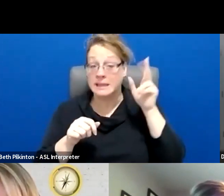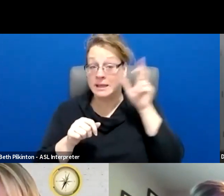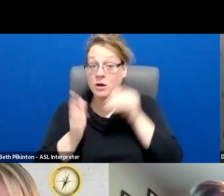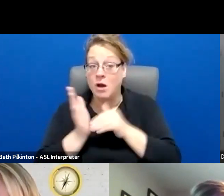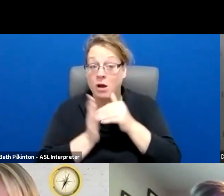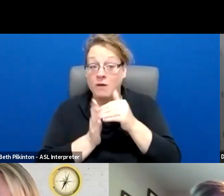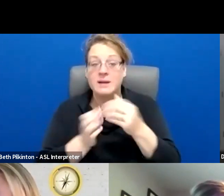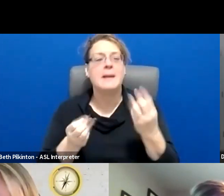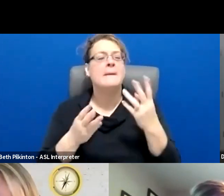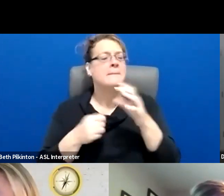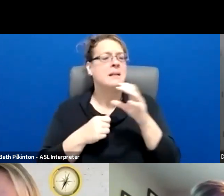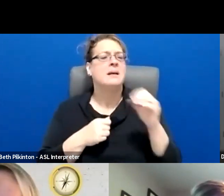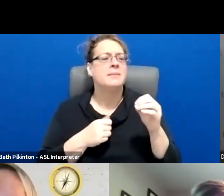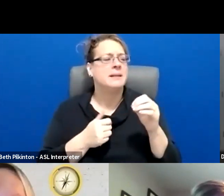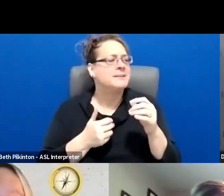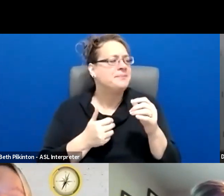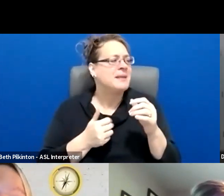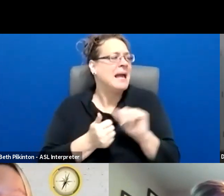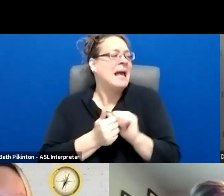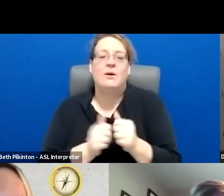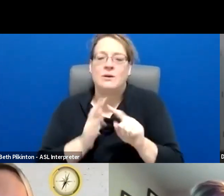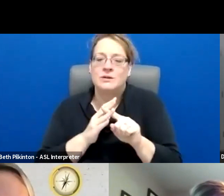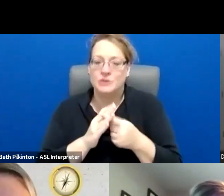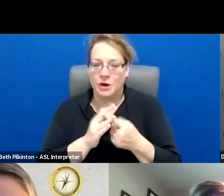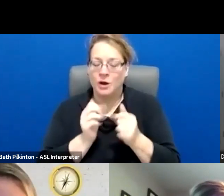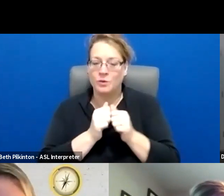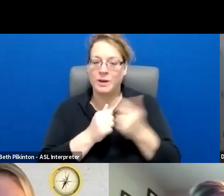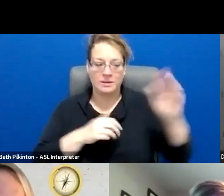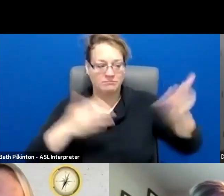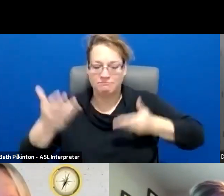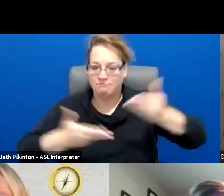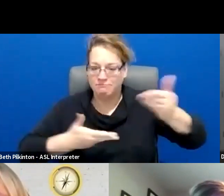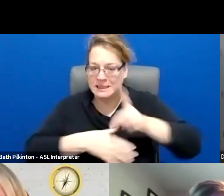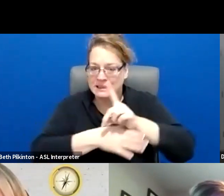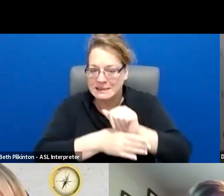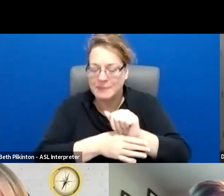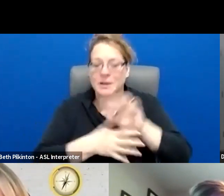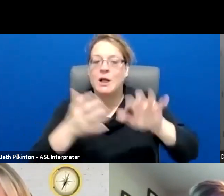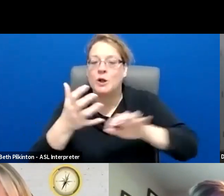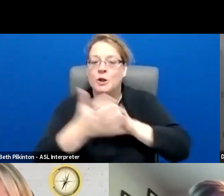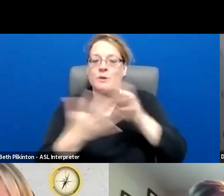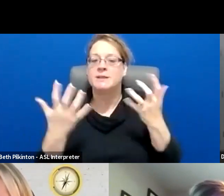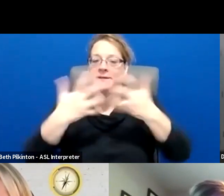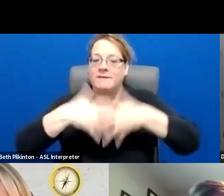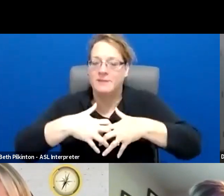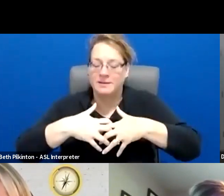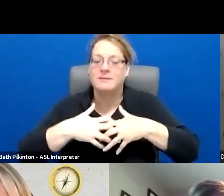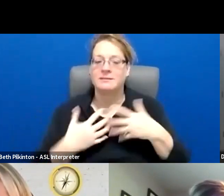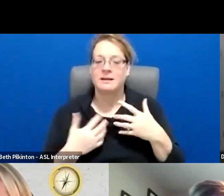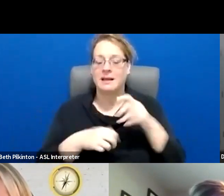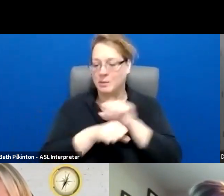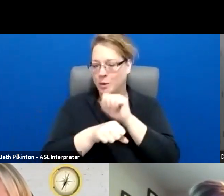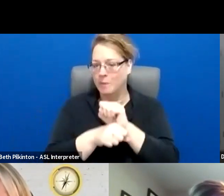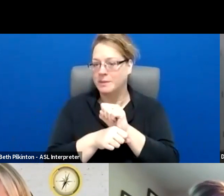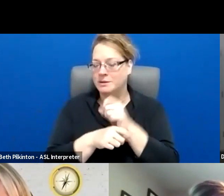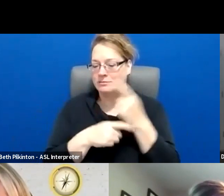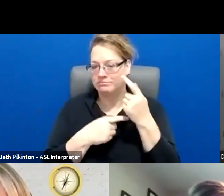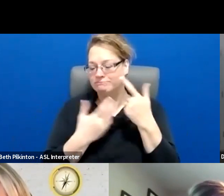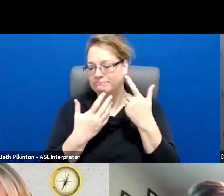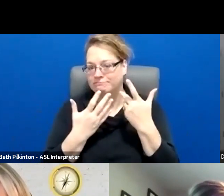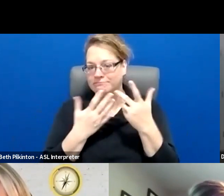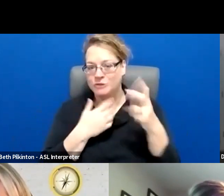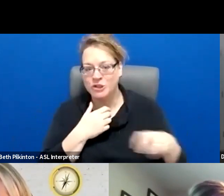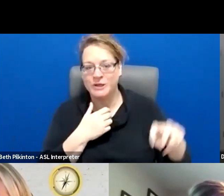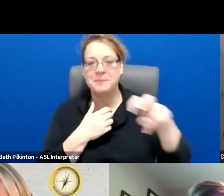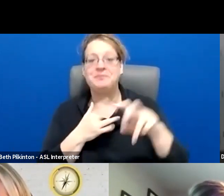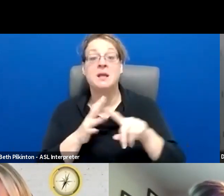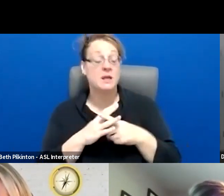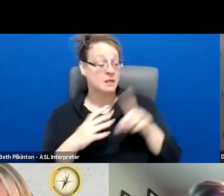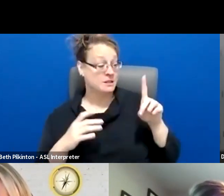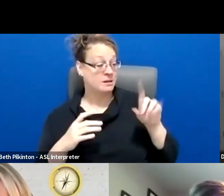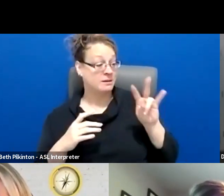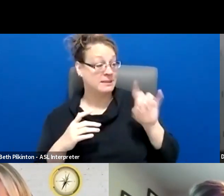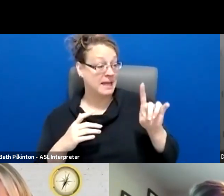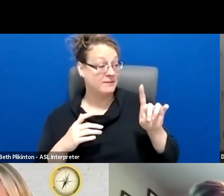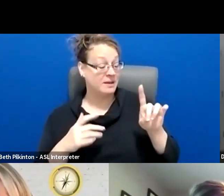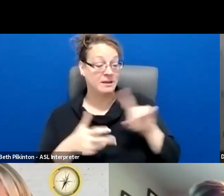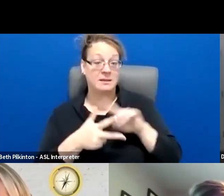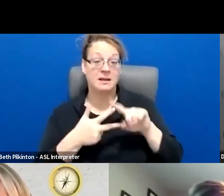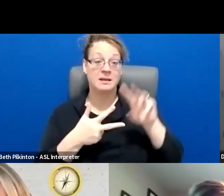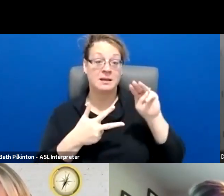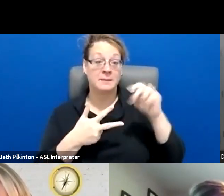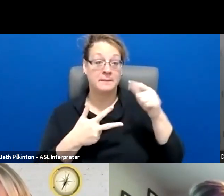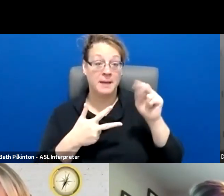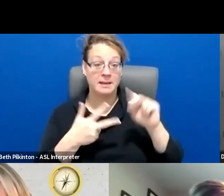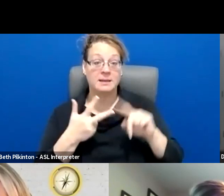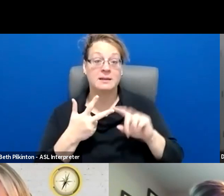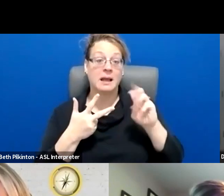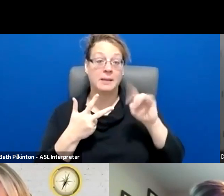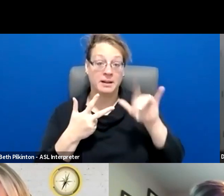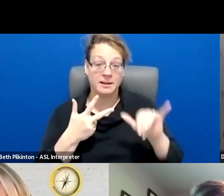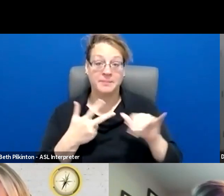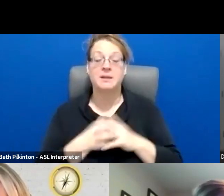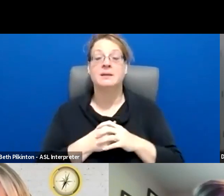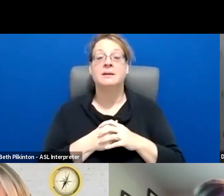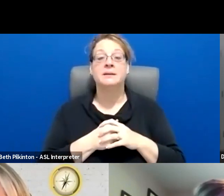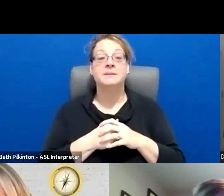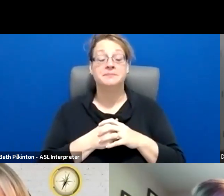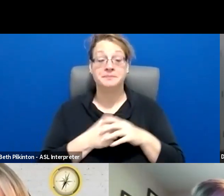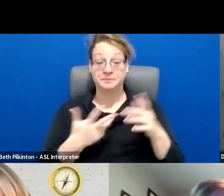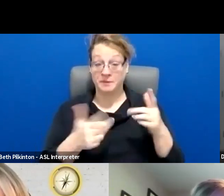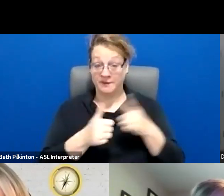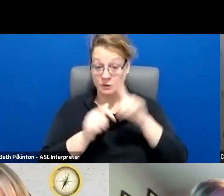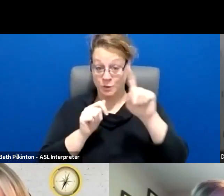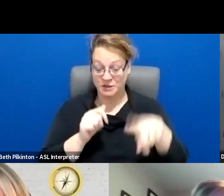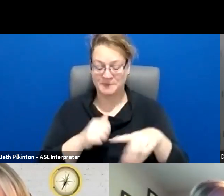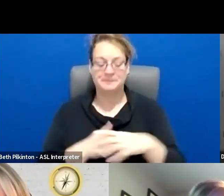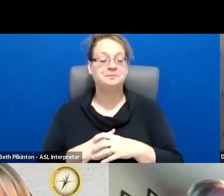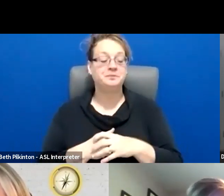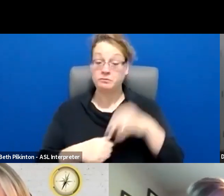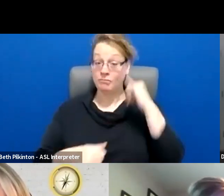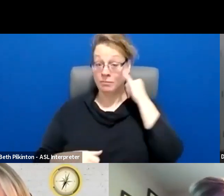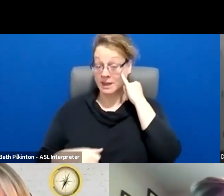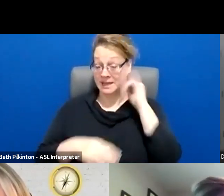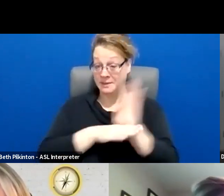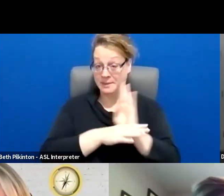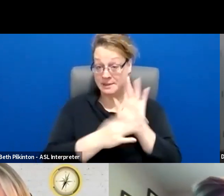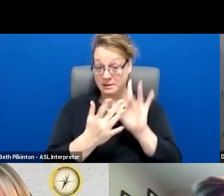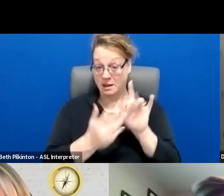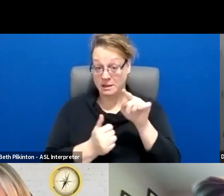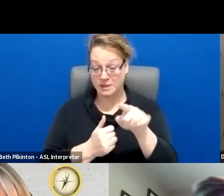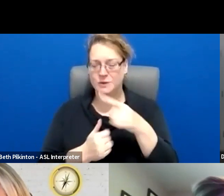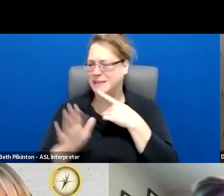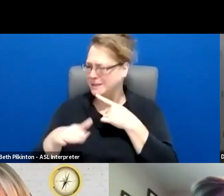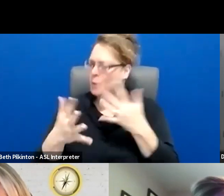We are going to start with a question that we often hear.